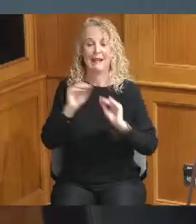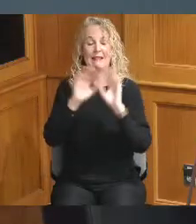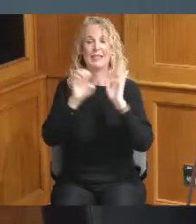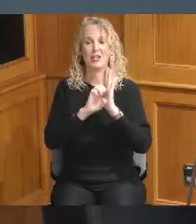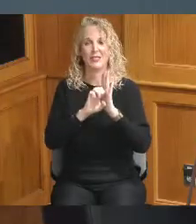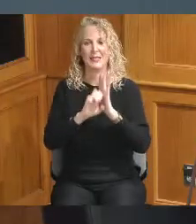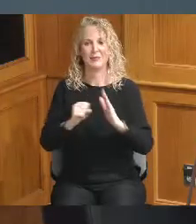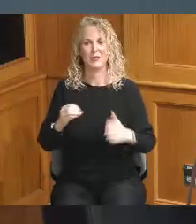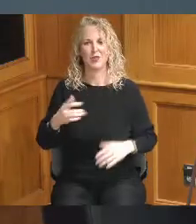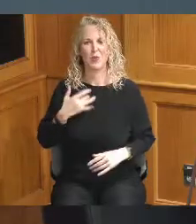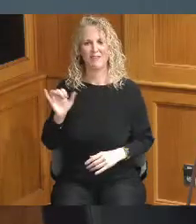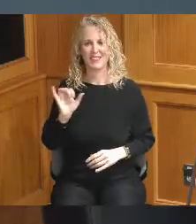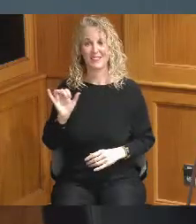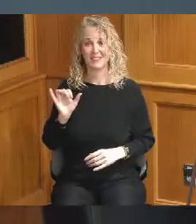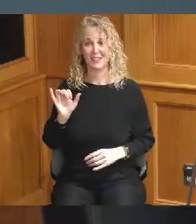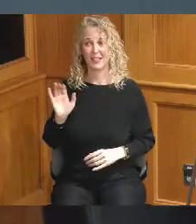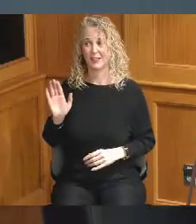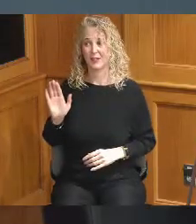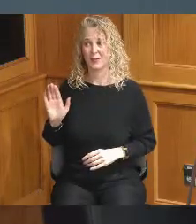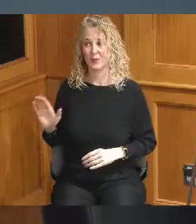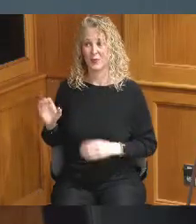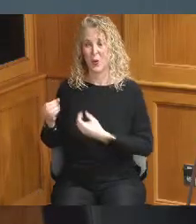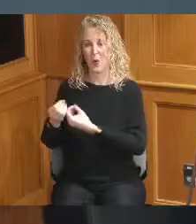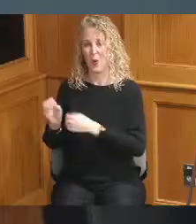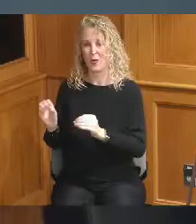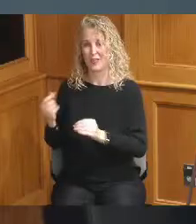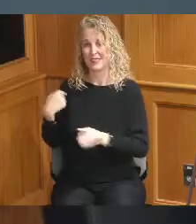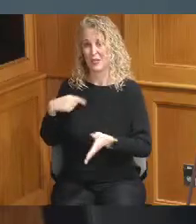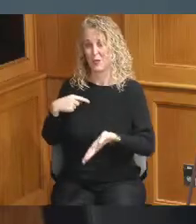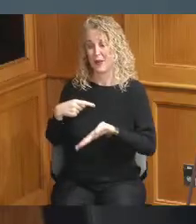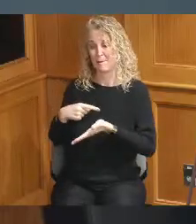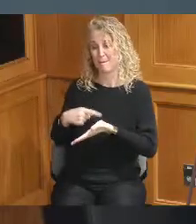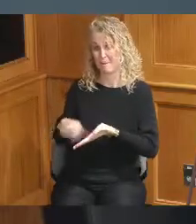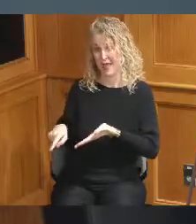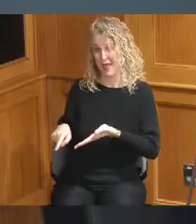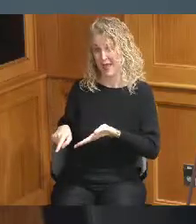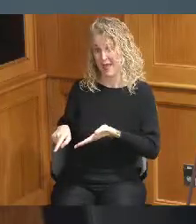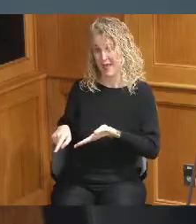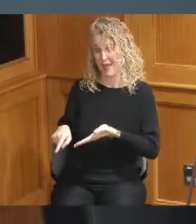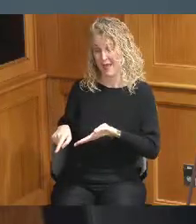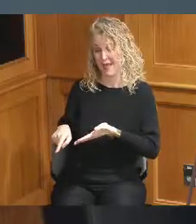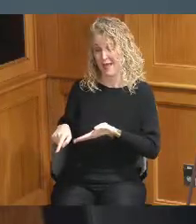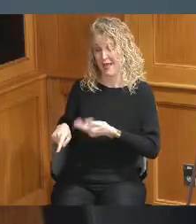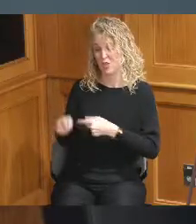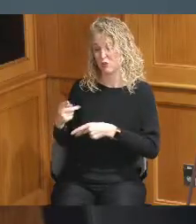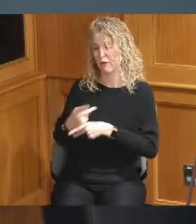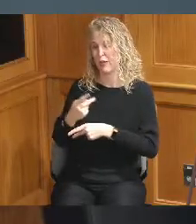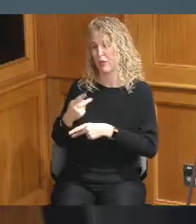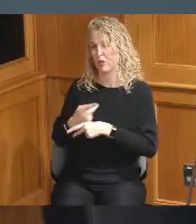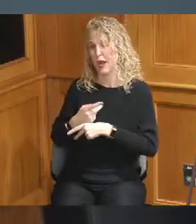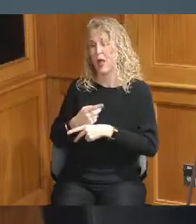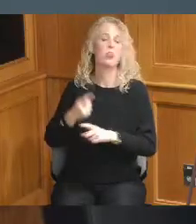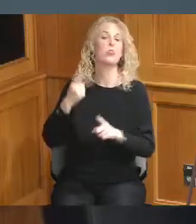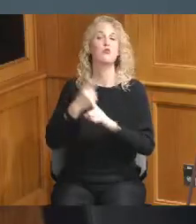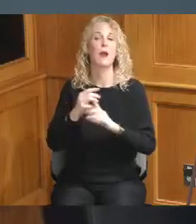paying your organization to determine the model to follow through on re-entry and tiny homes it's